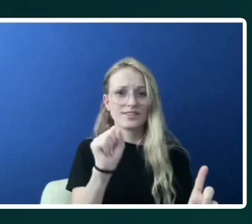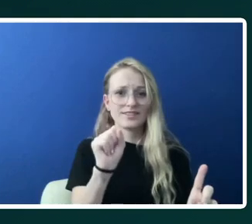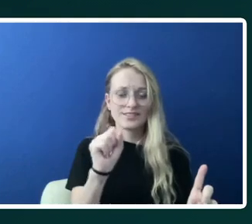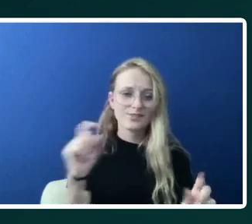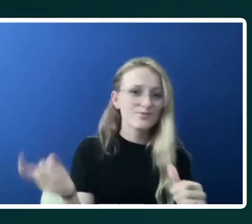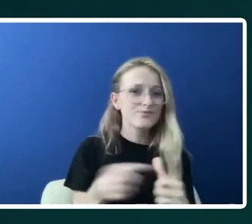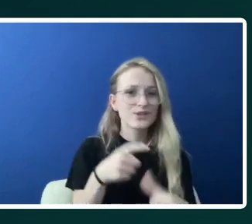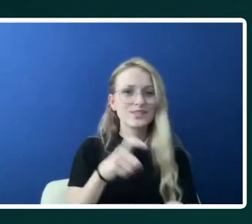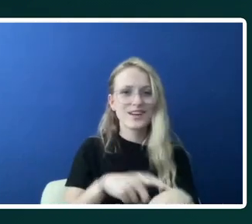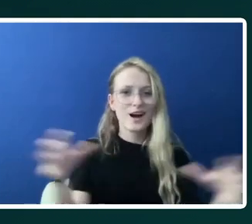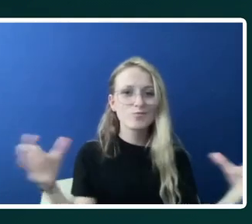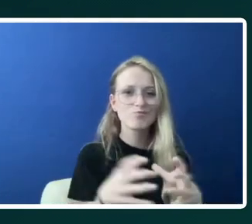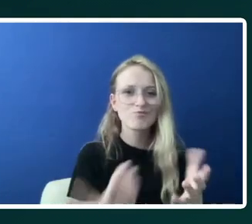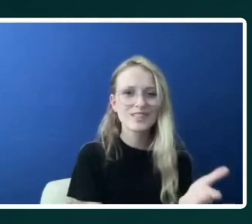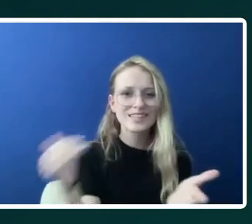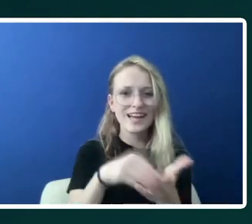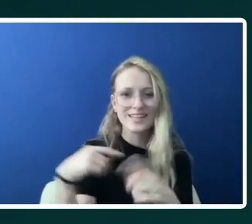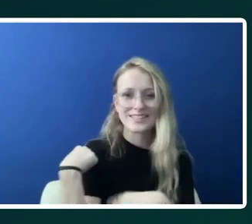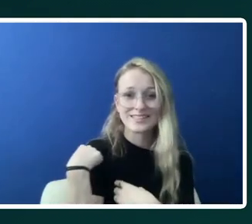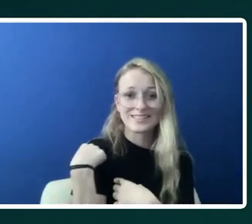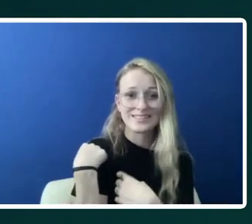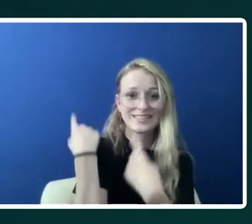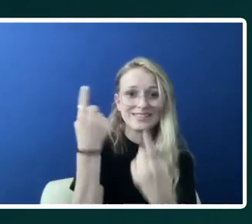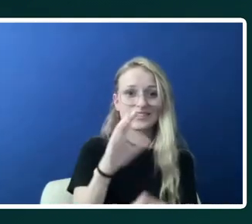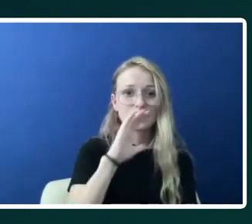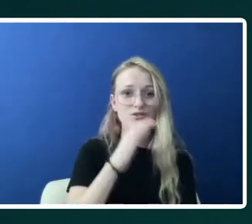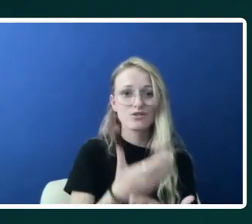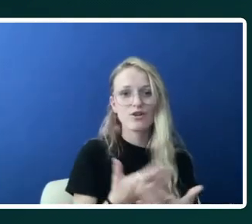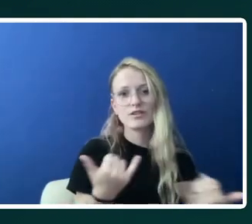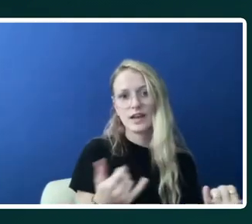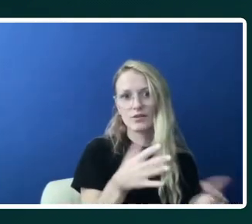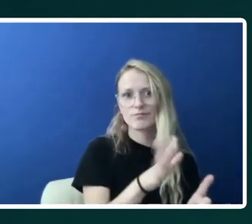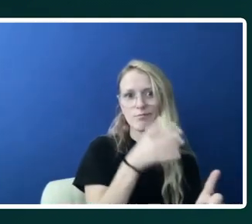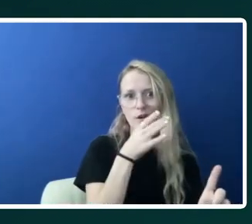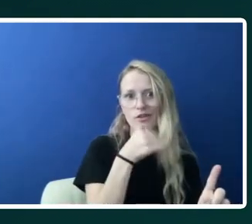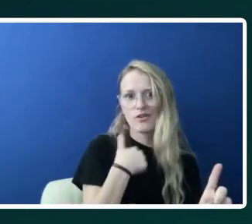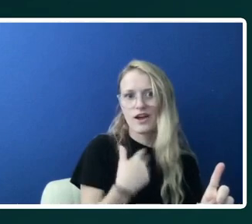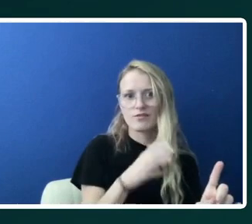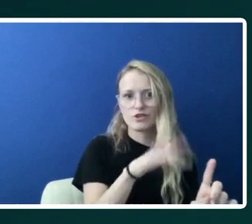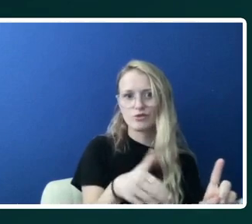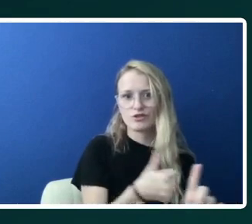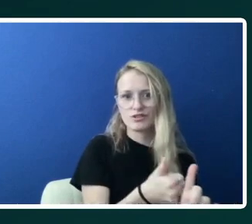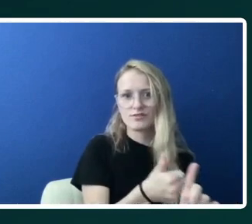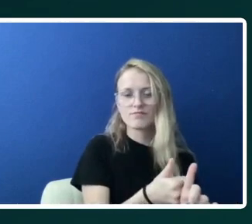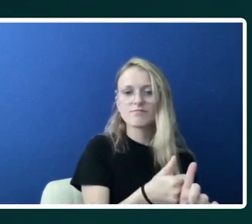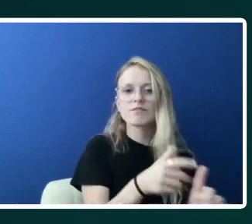family since their daughter, now a mother with children of her own, had left Guatemala over a